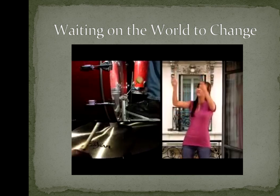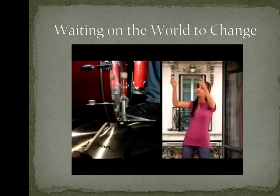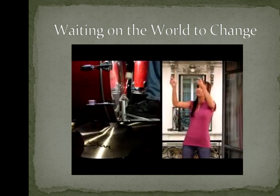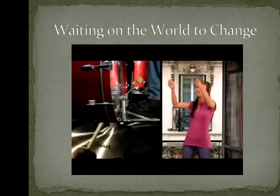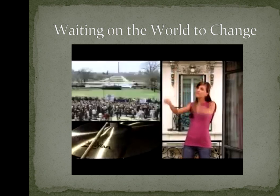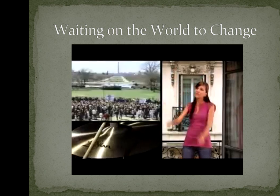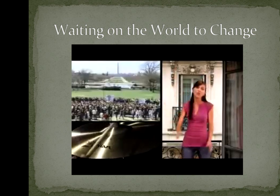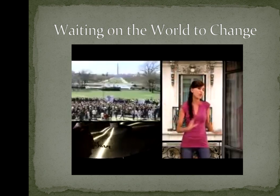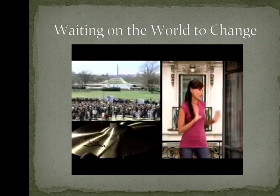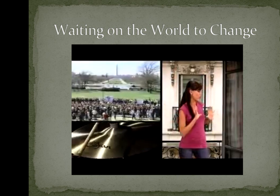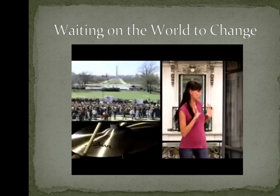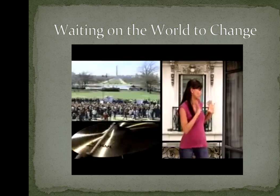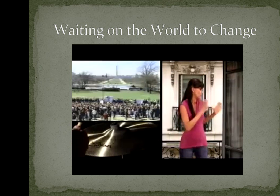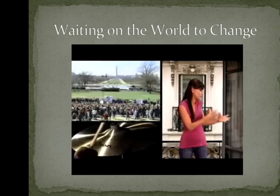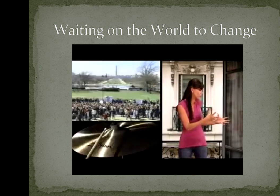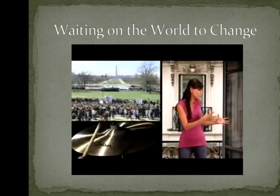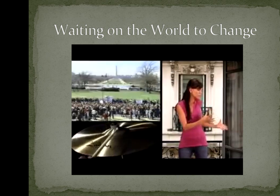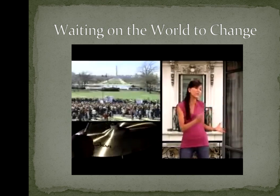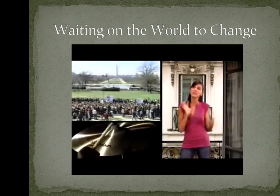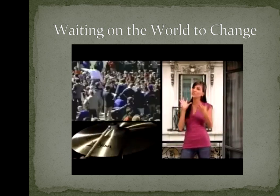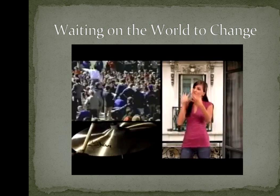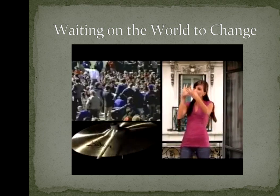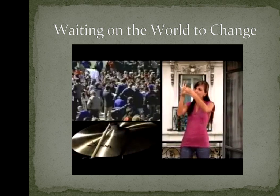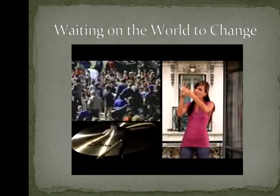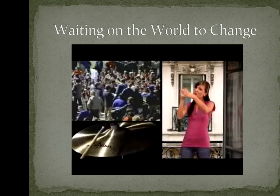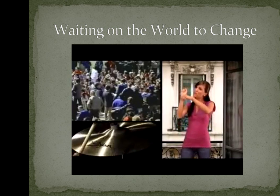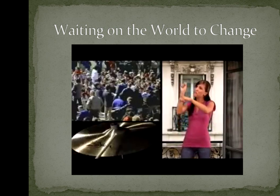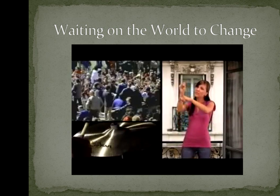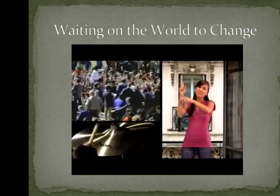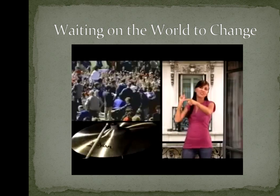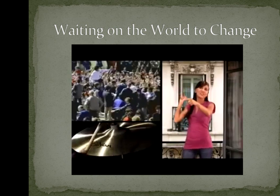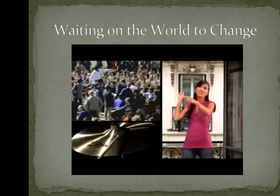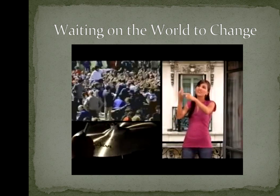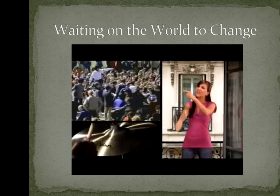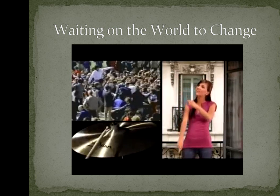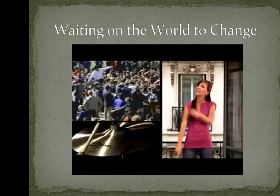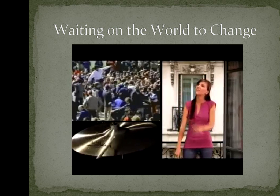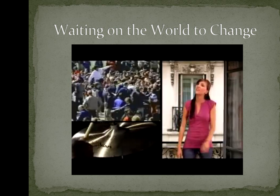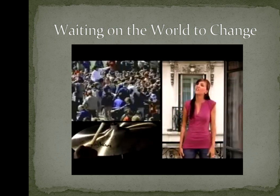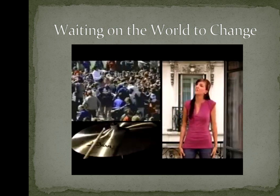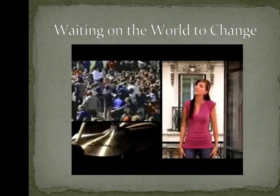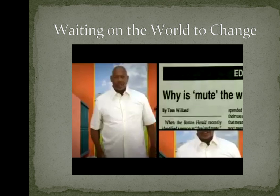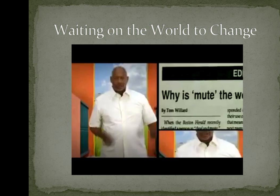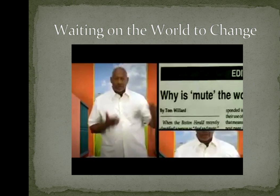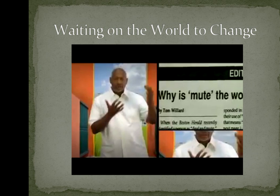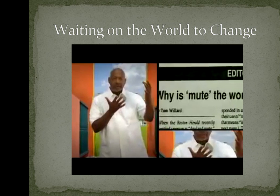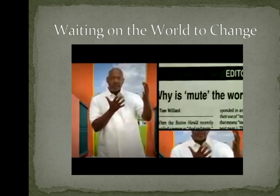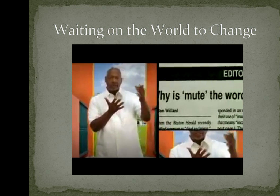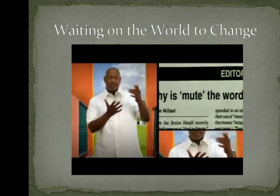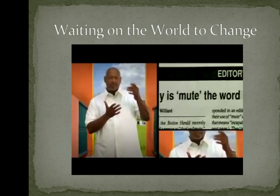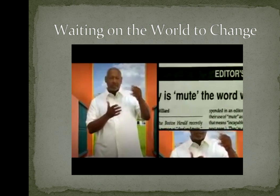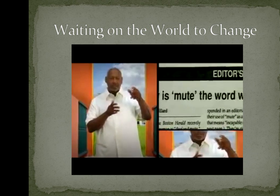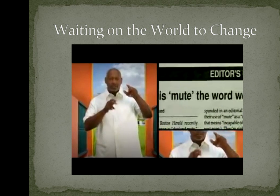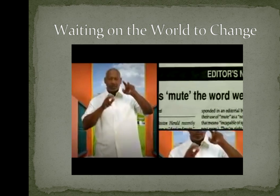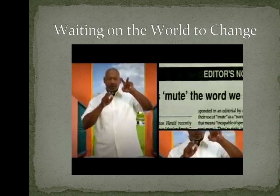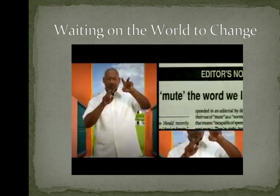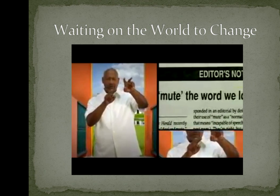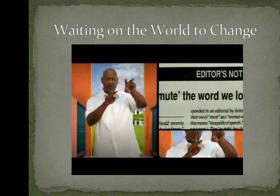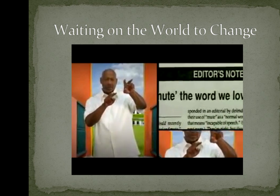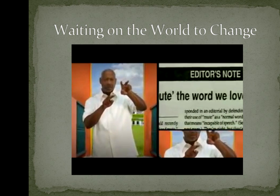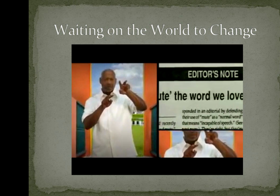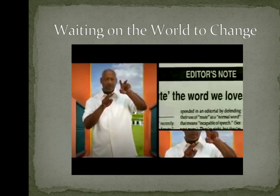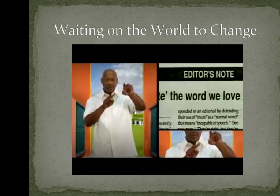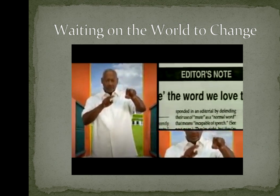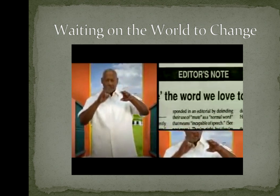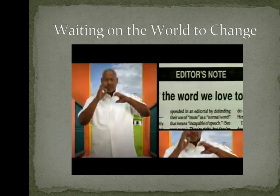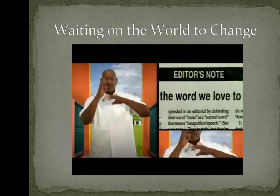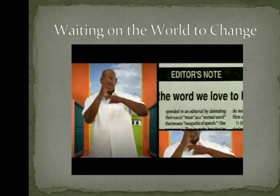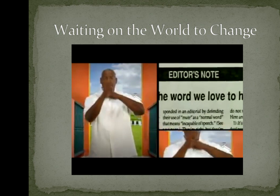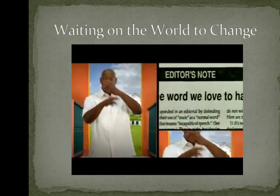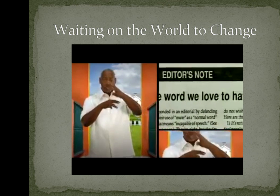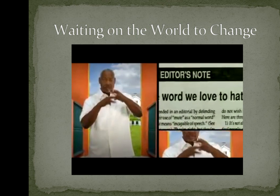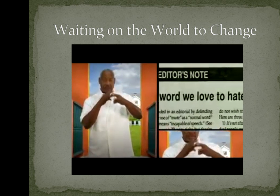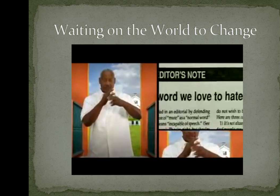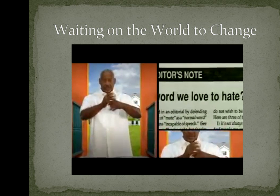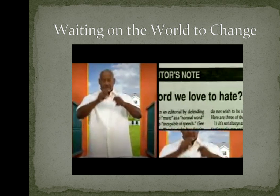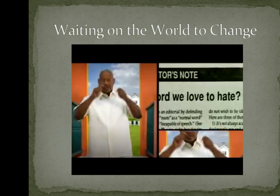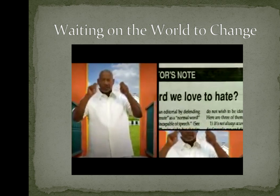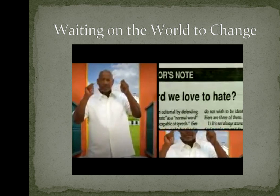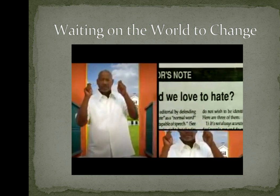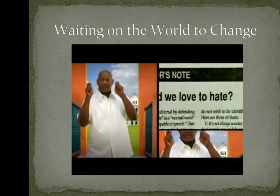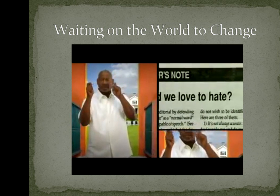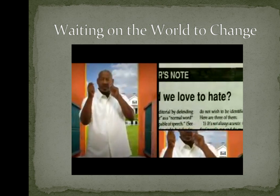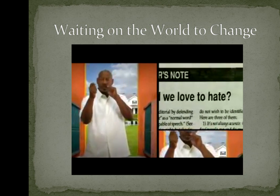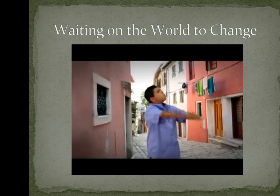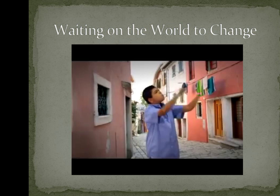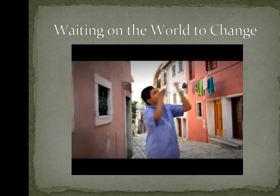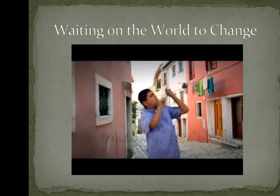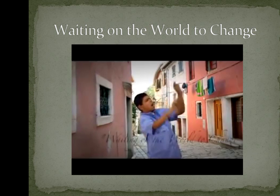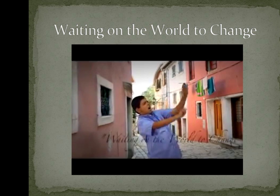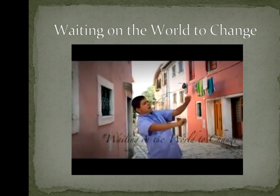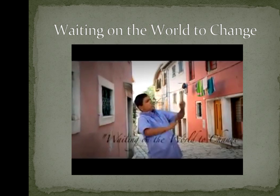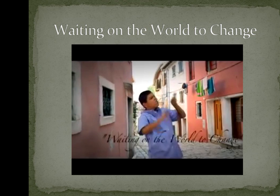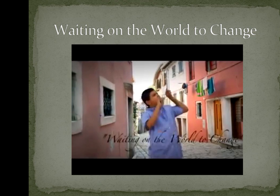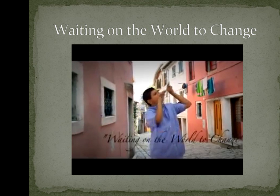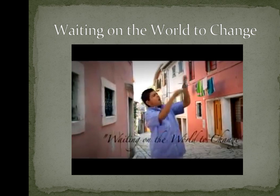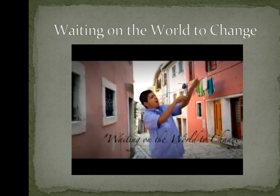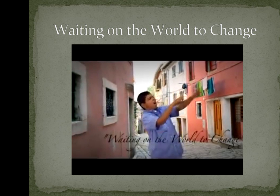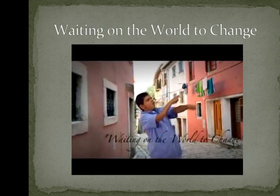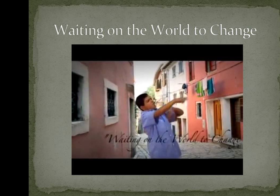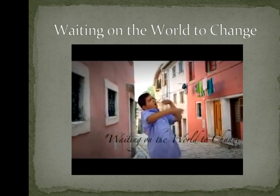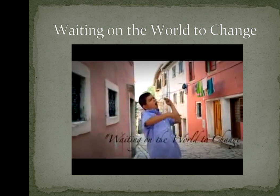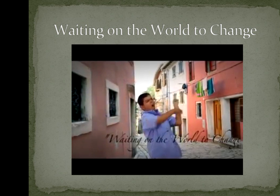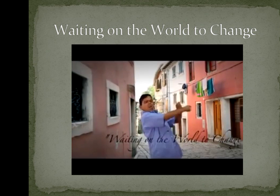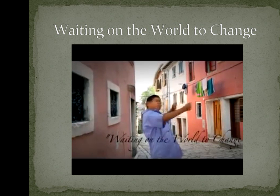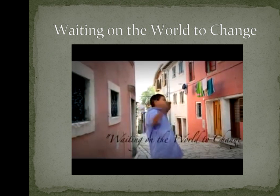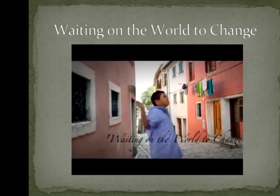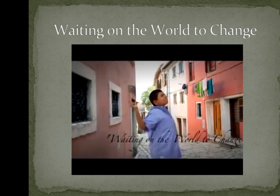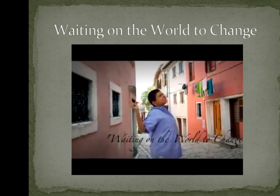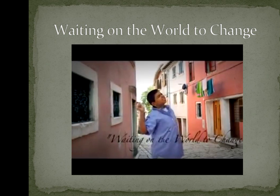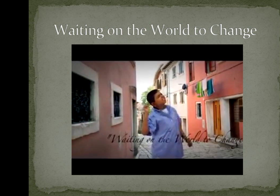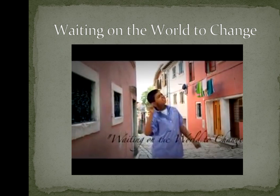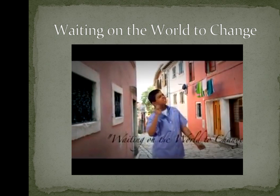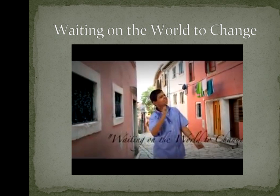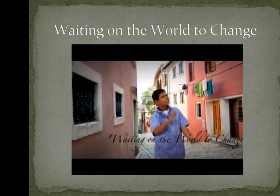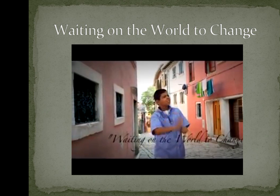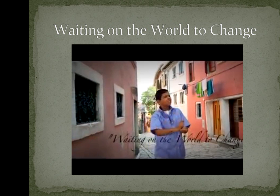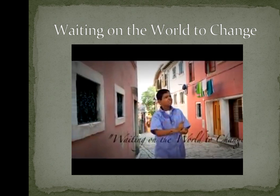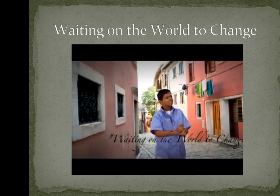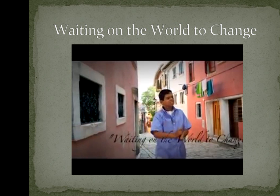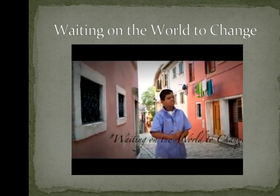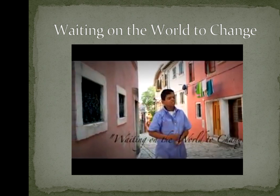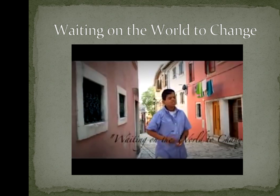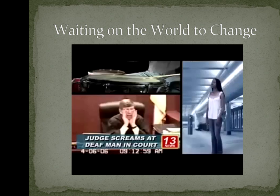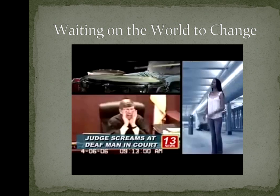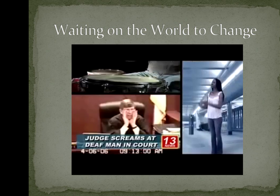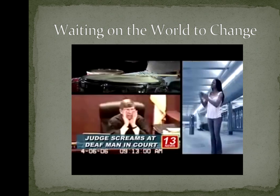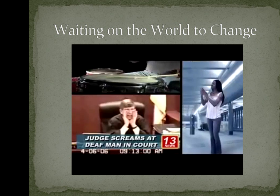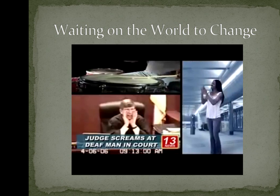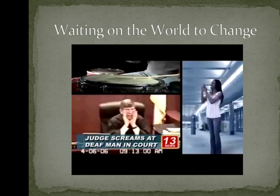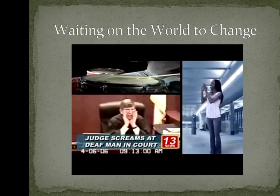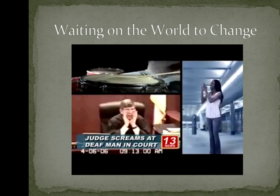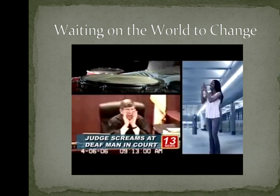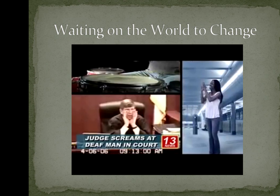no way we ever could Now we see everything is going wrong With the world and those who